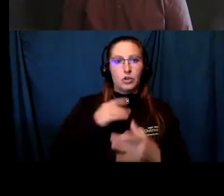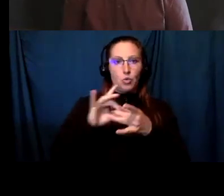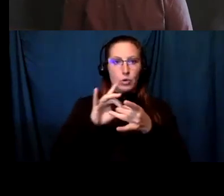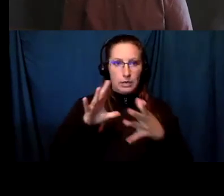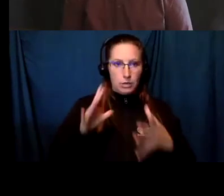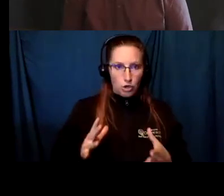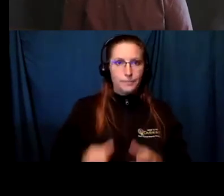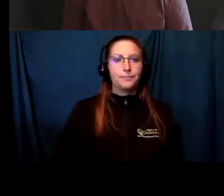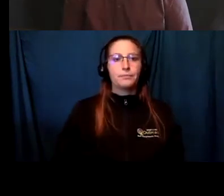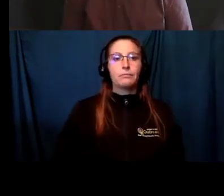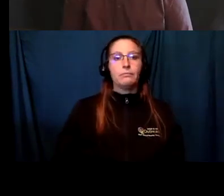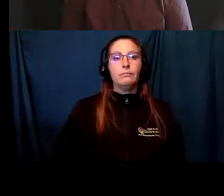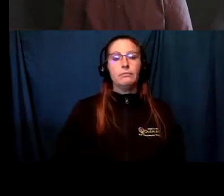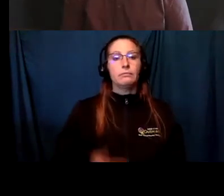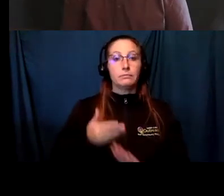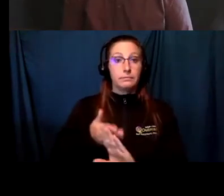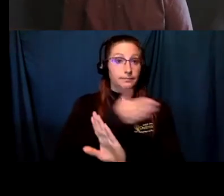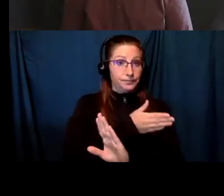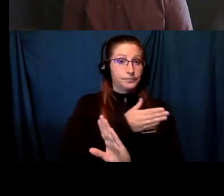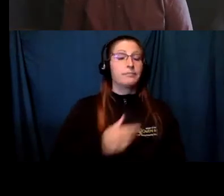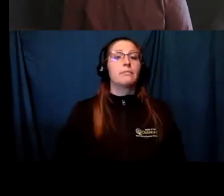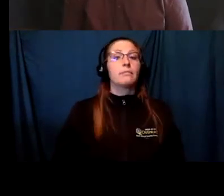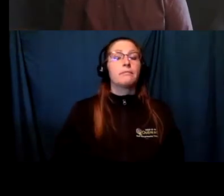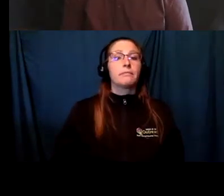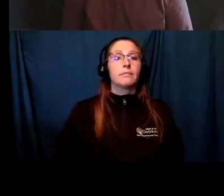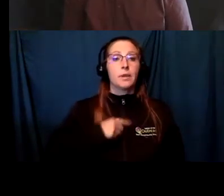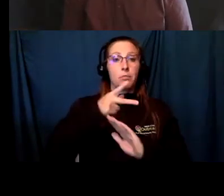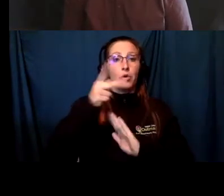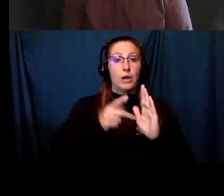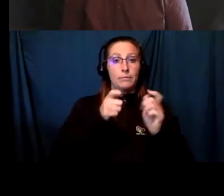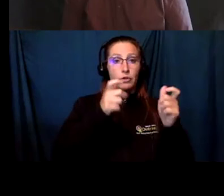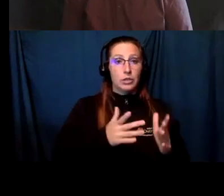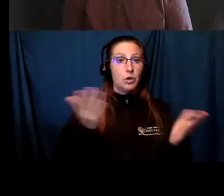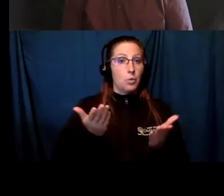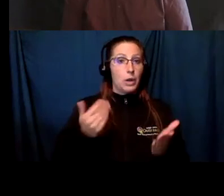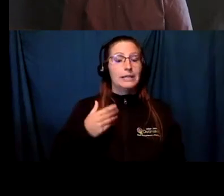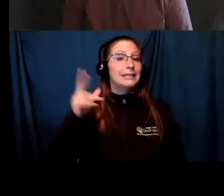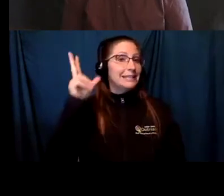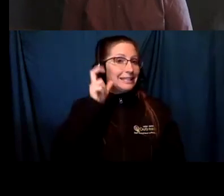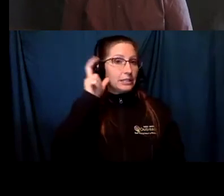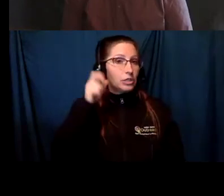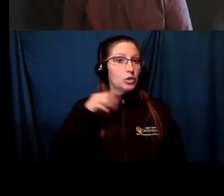Prior to this, I was the program director at Hear Wisconsin for 17 years. I'm a teacher for